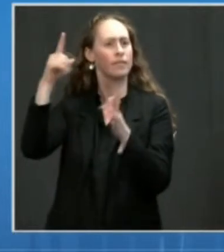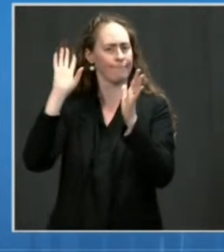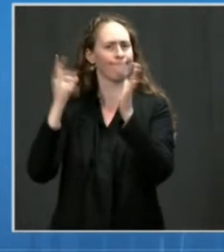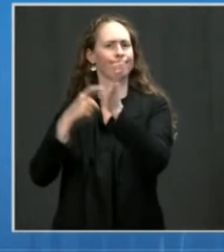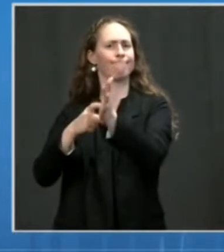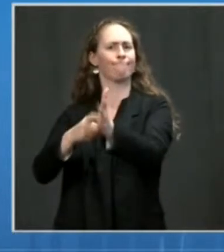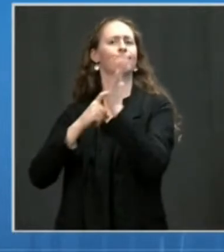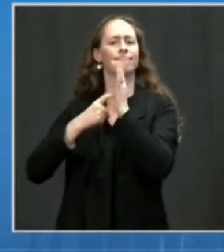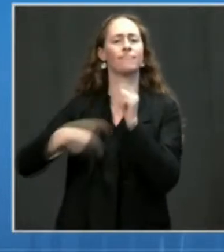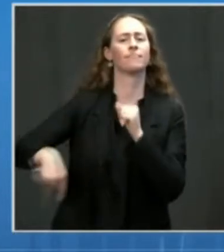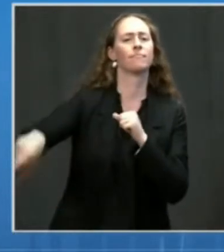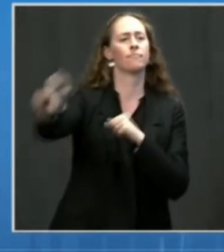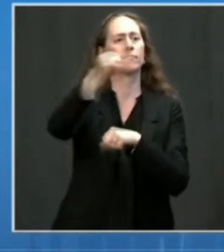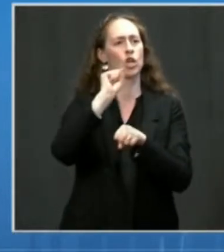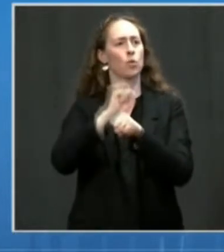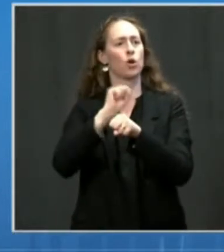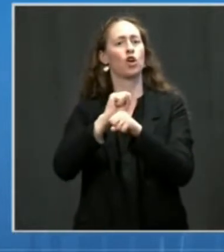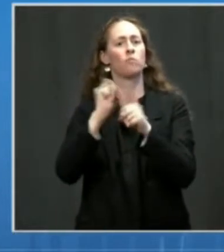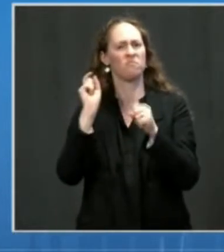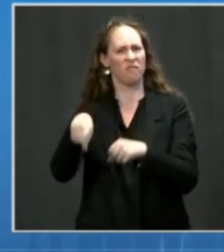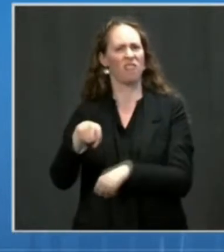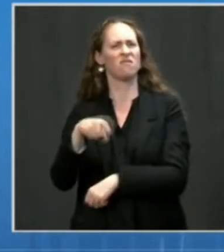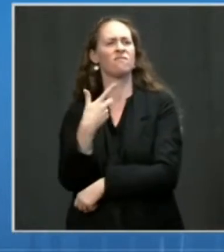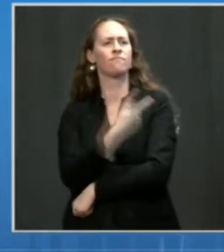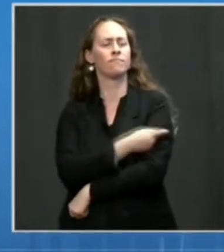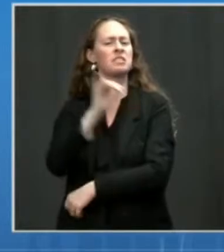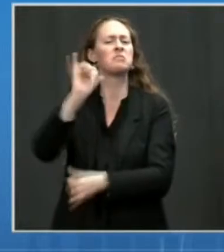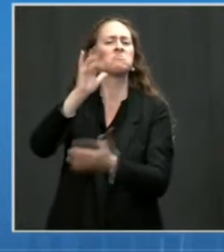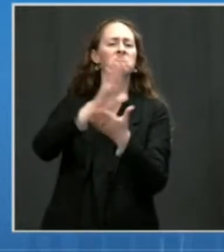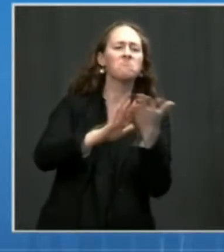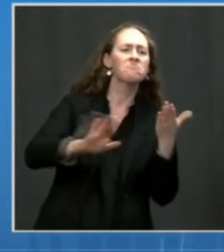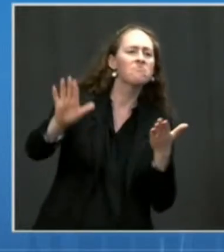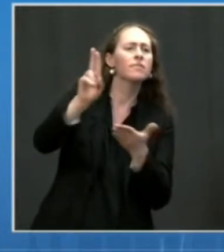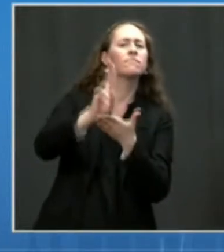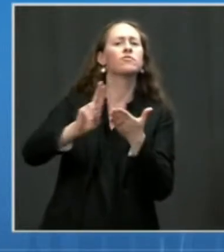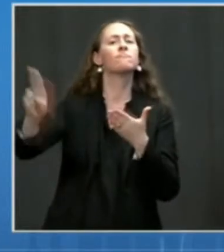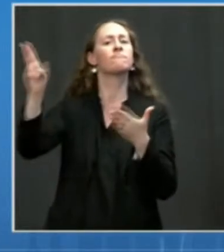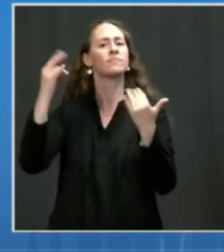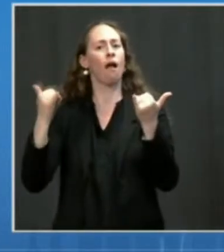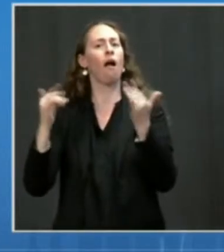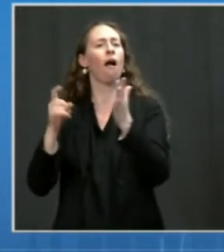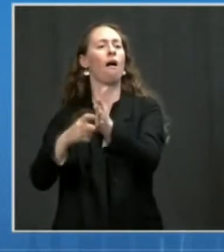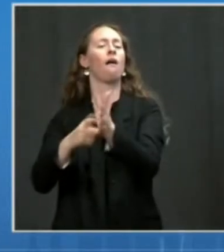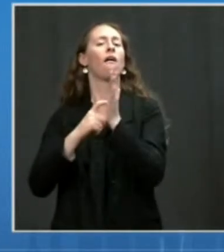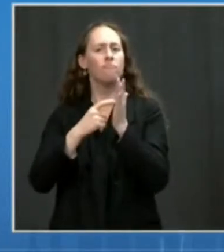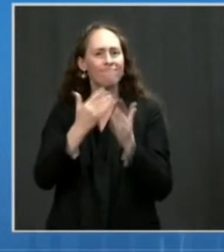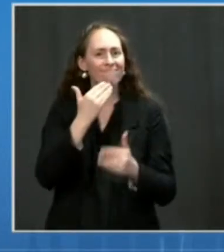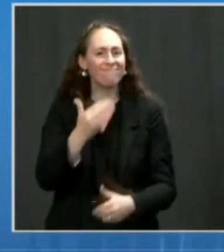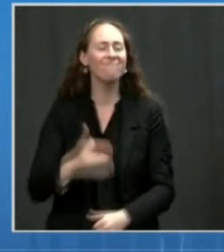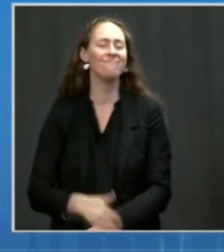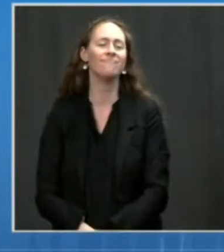COMPANIES LIKE GOOGLE, WALMART, AND DISNEY HAVE ANNOUNCED VACCINATION REQUIREMENTS FOR THEIR EMPLOYEES, JOINING